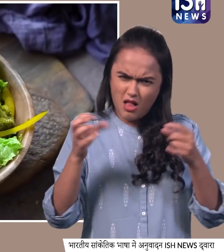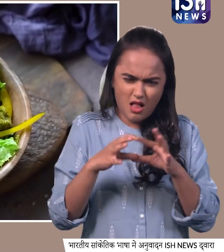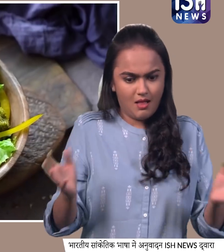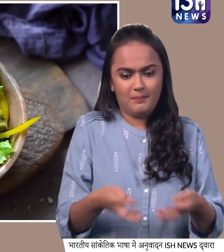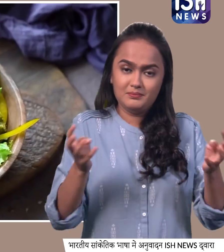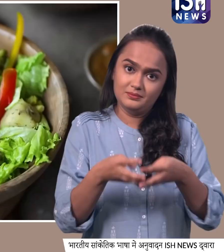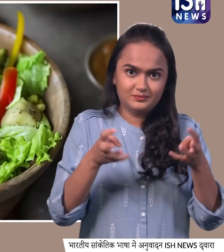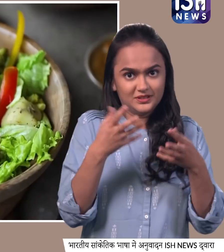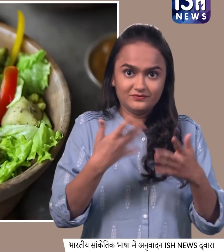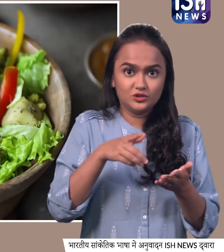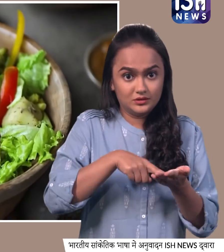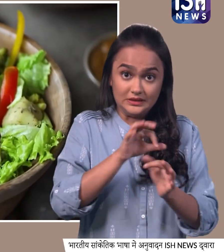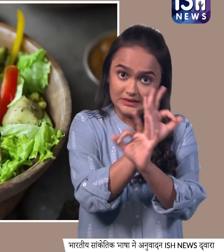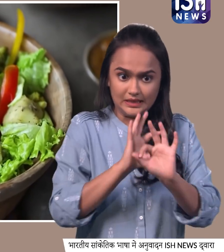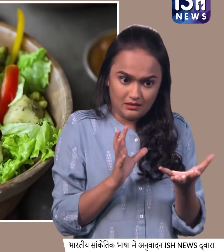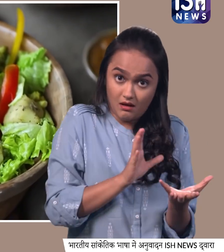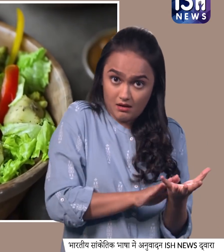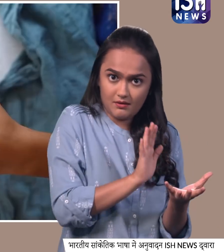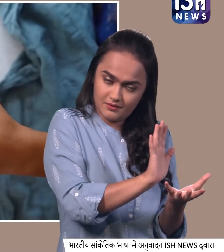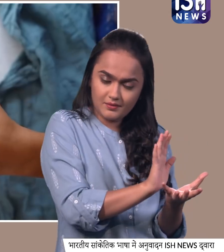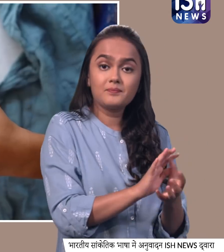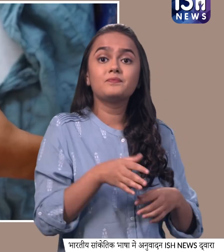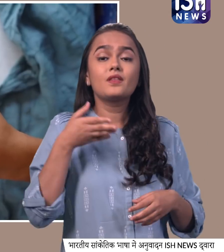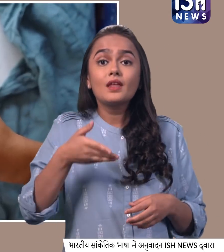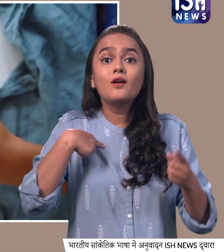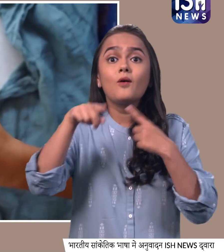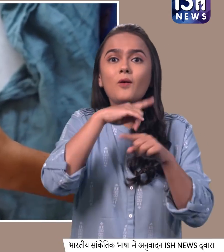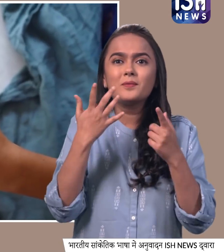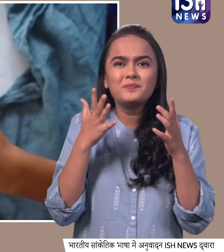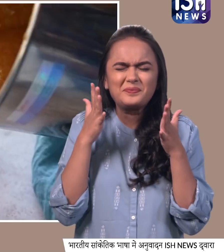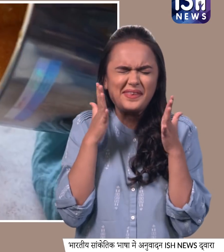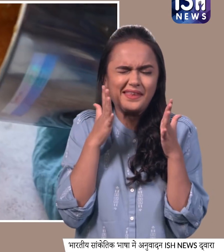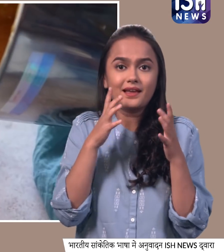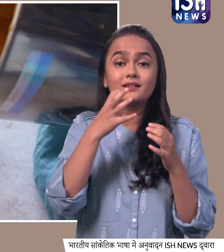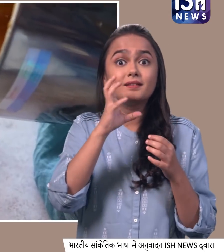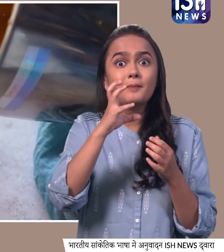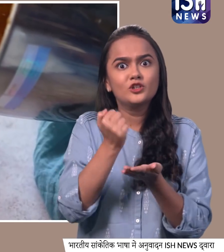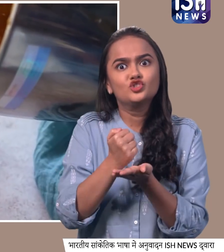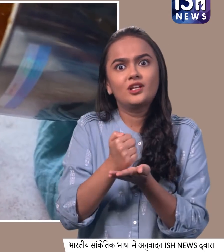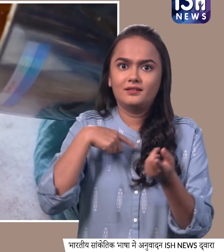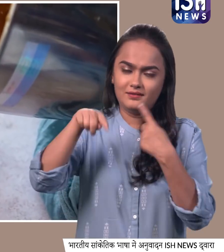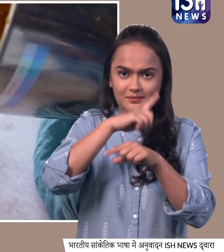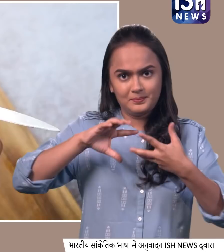Now our salad base is ready Now we'll prepare our tangy tomato chutney